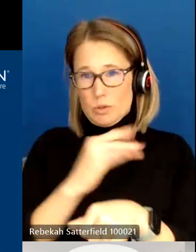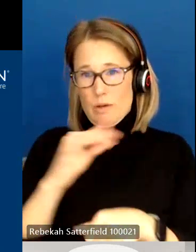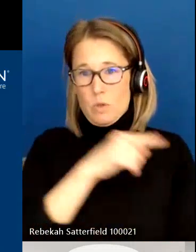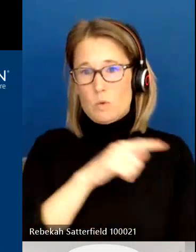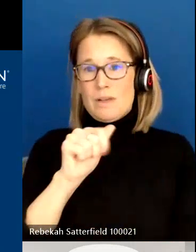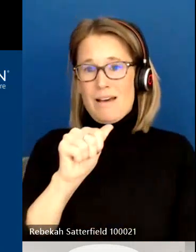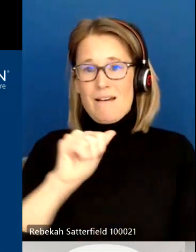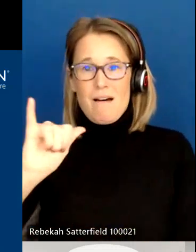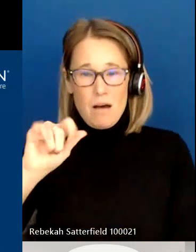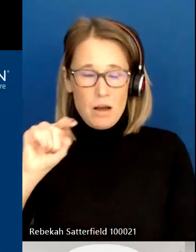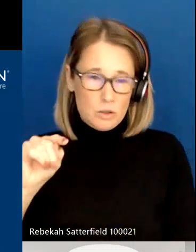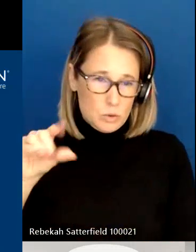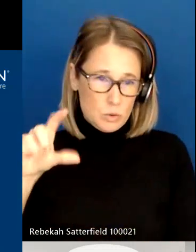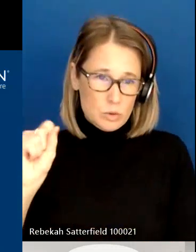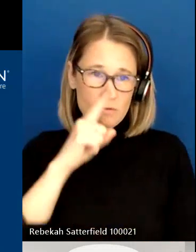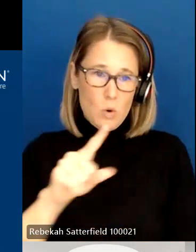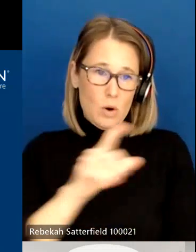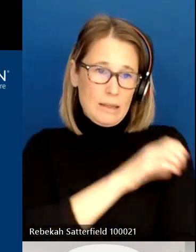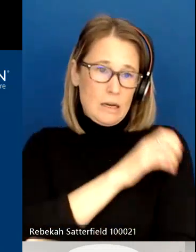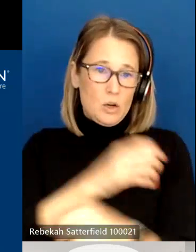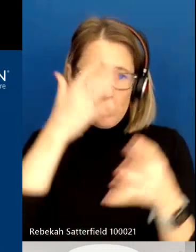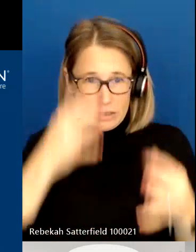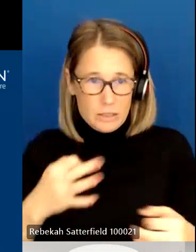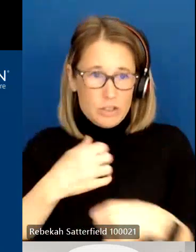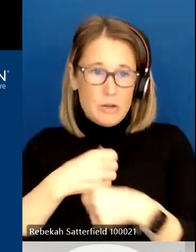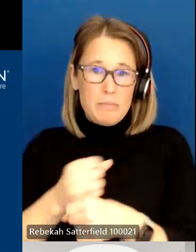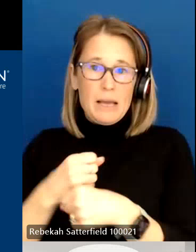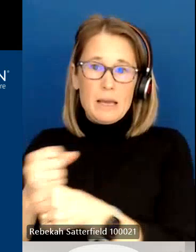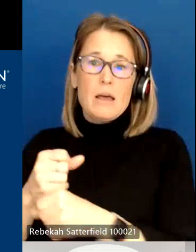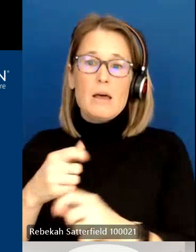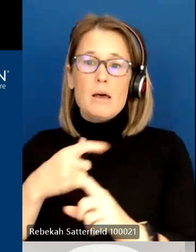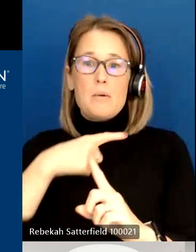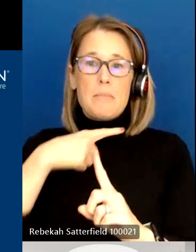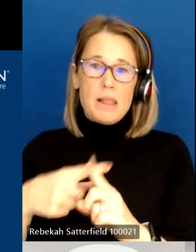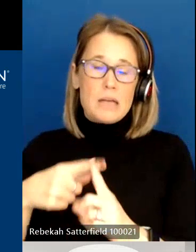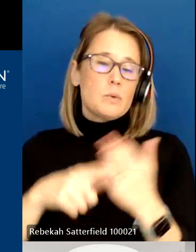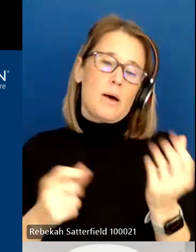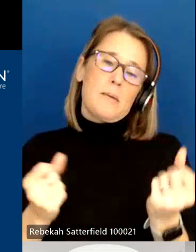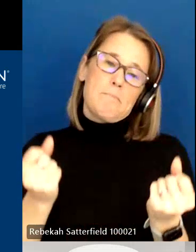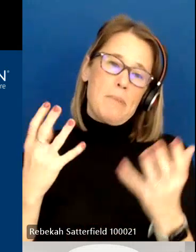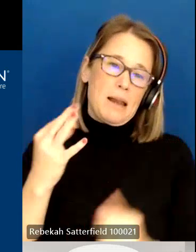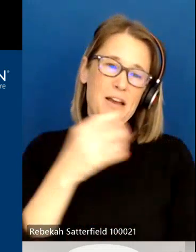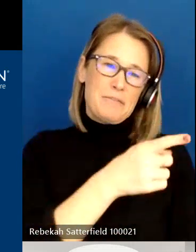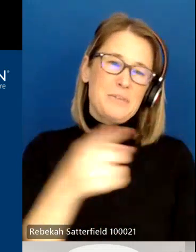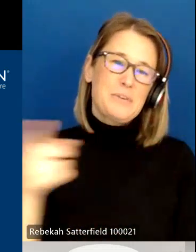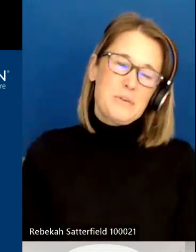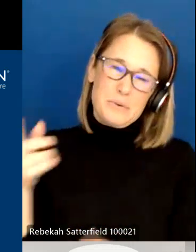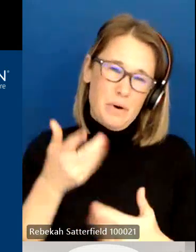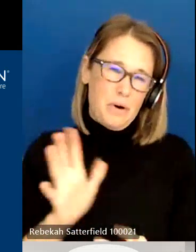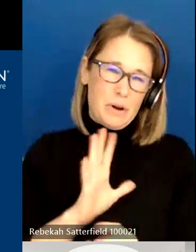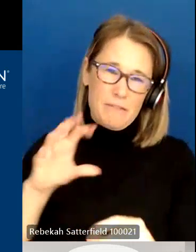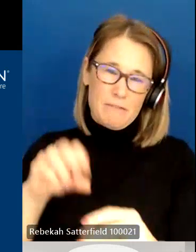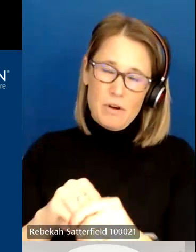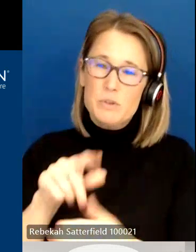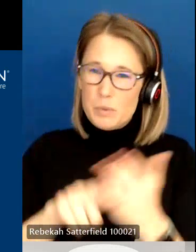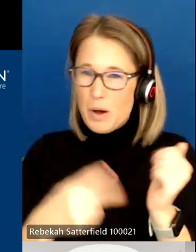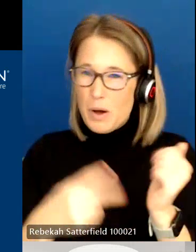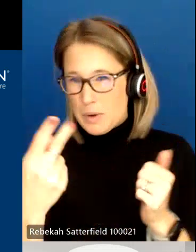decision- making and and what many of you um are involved in that we've already touched on is